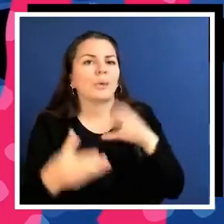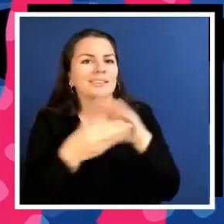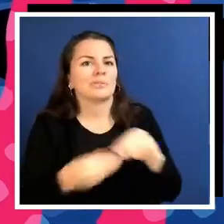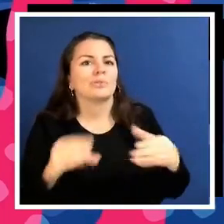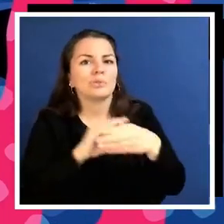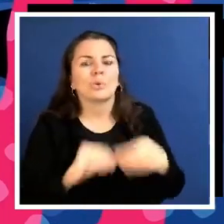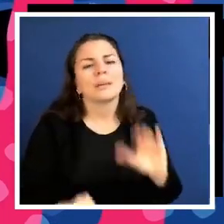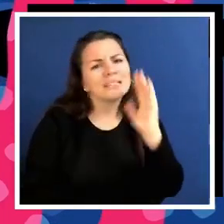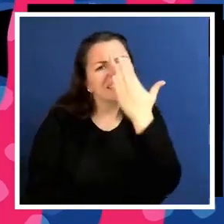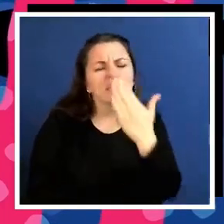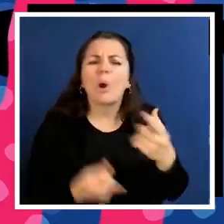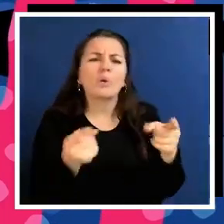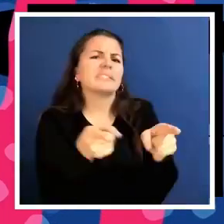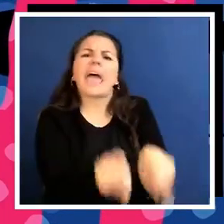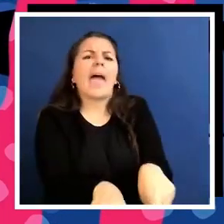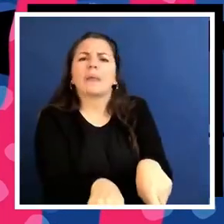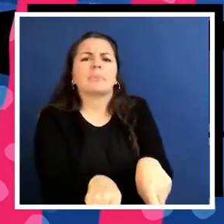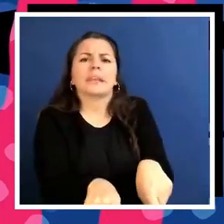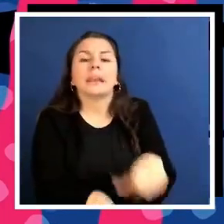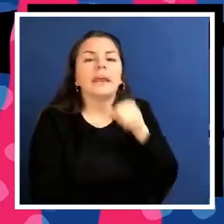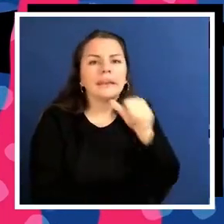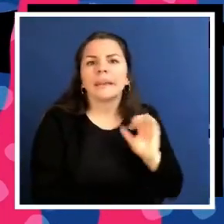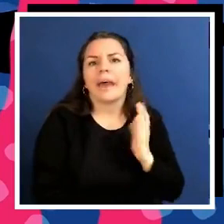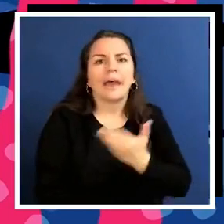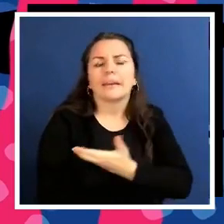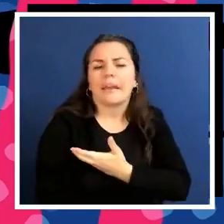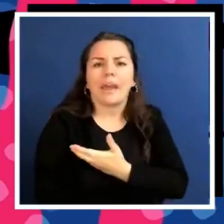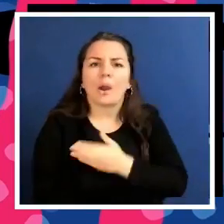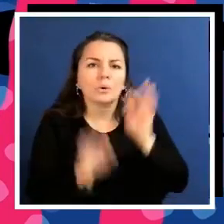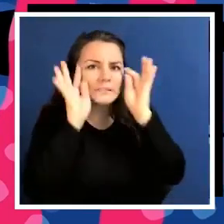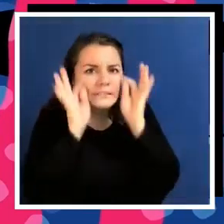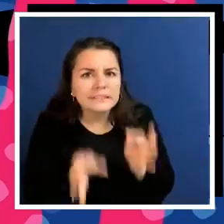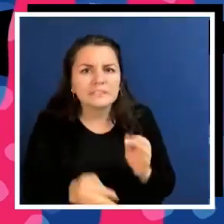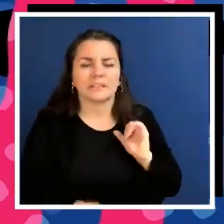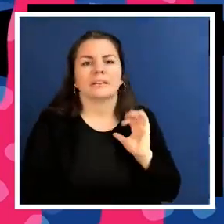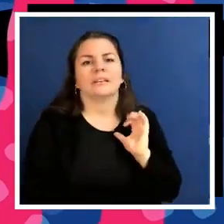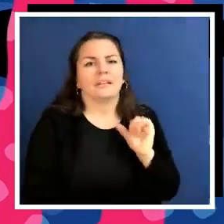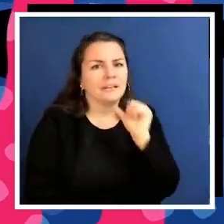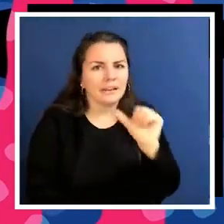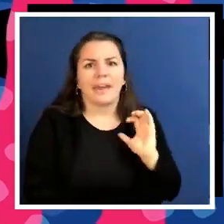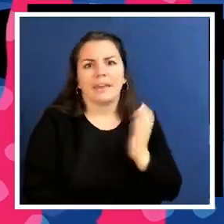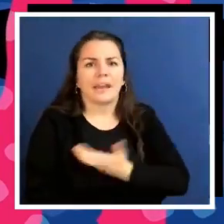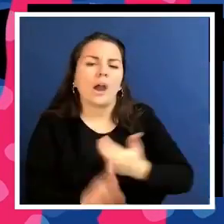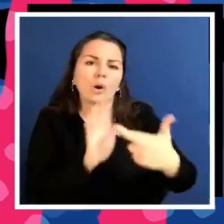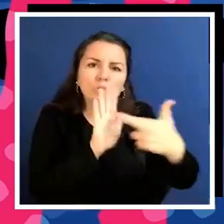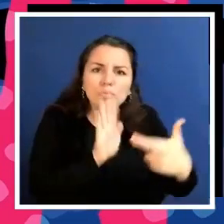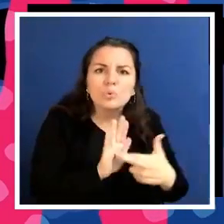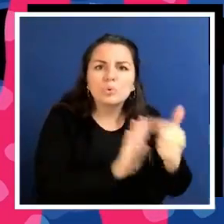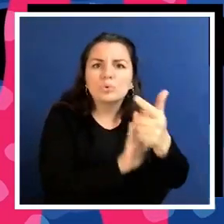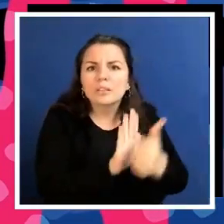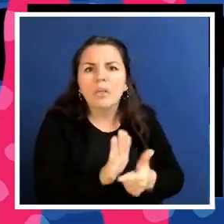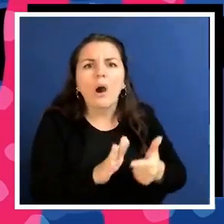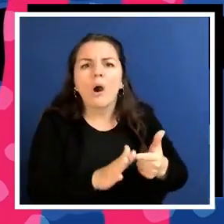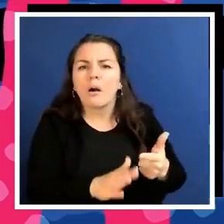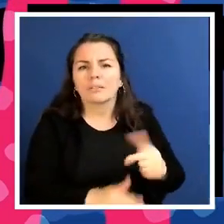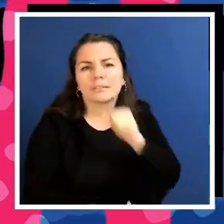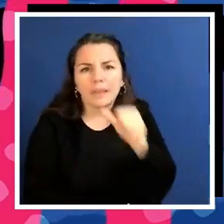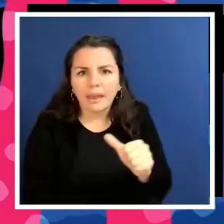CAR ACCIDENT RATHER THAN IT WAS